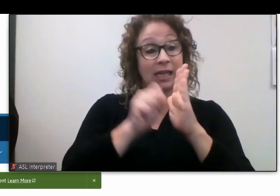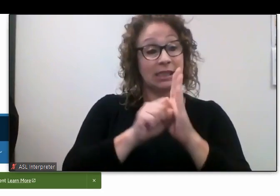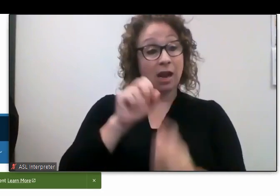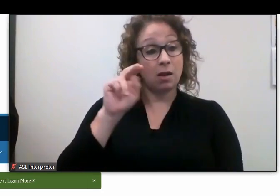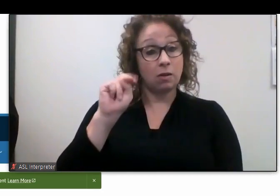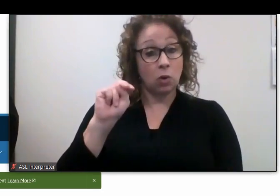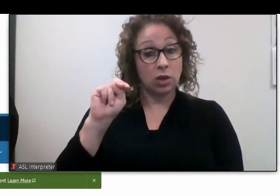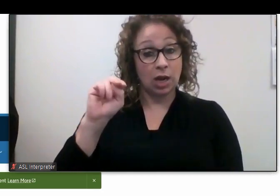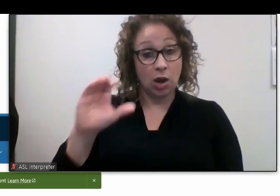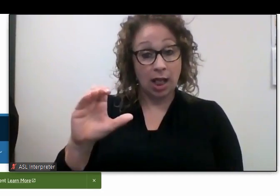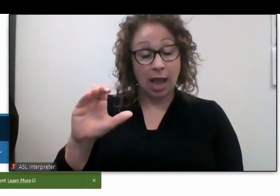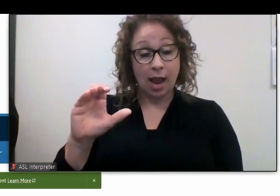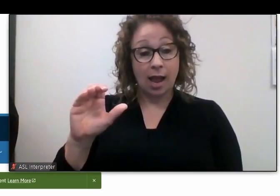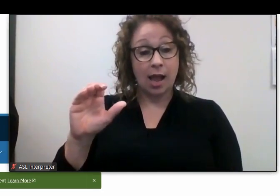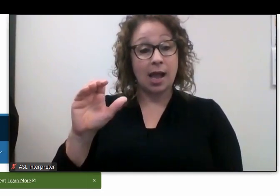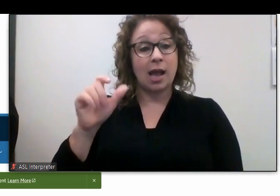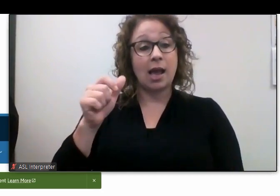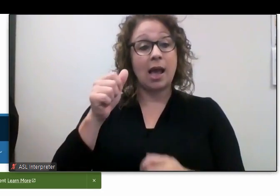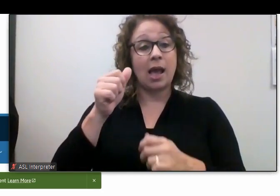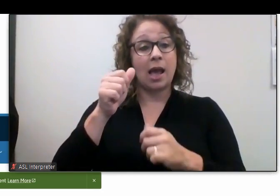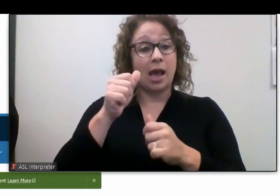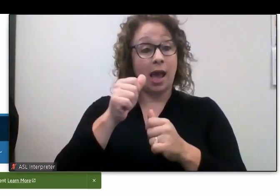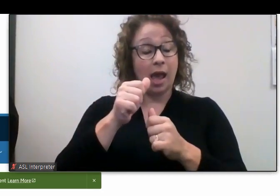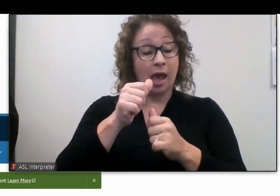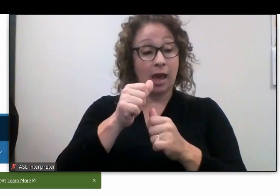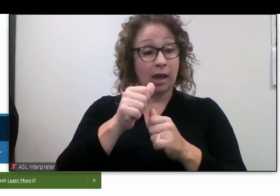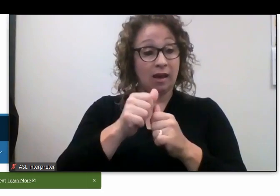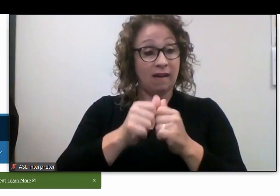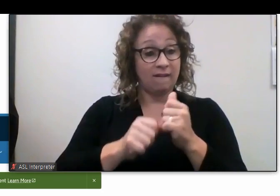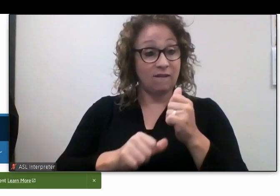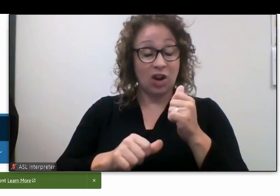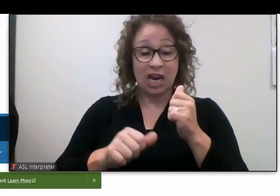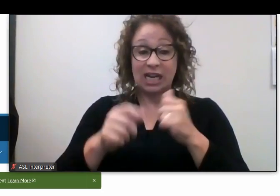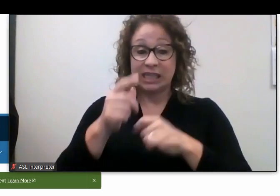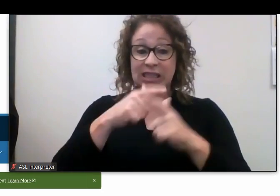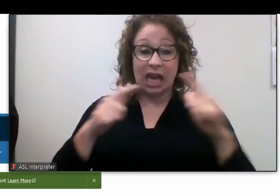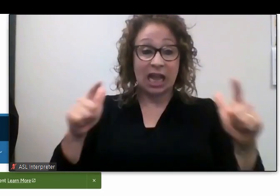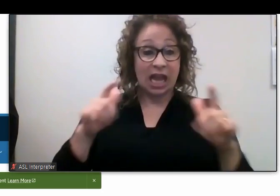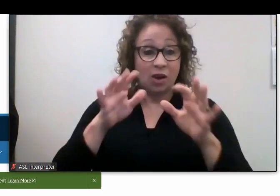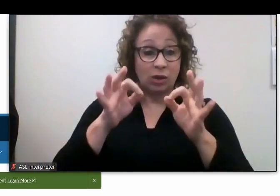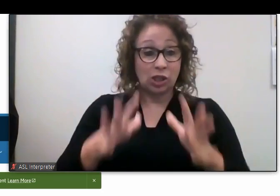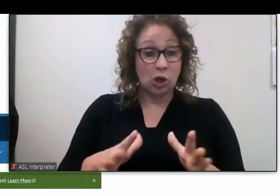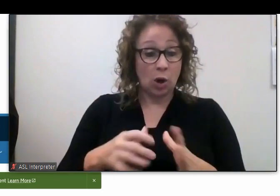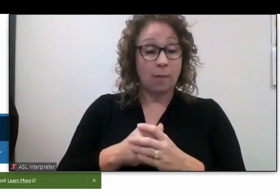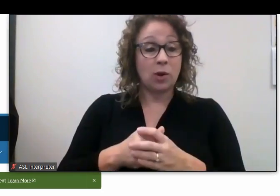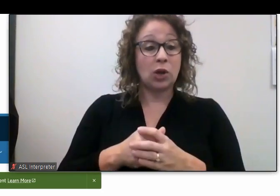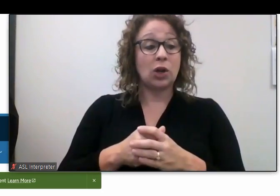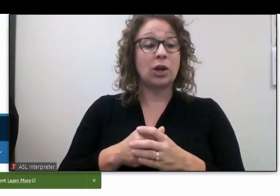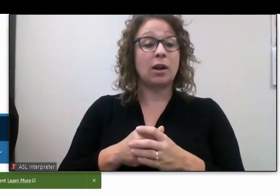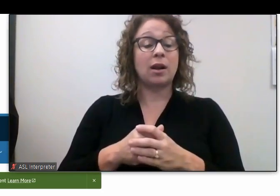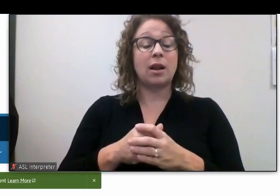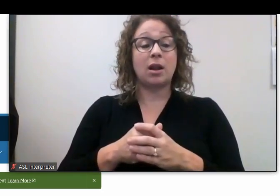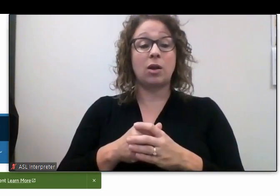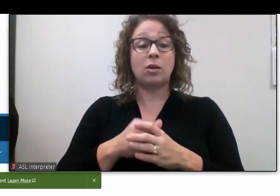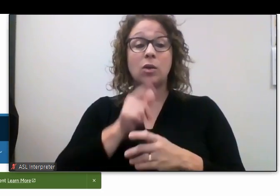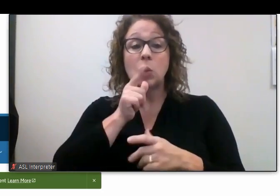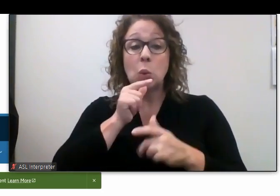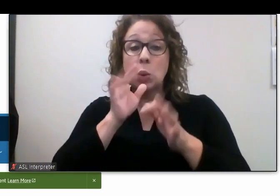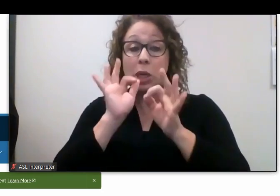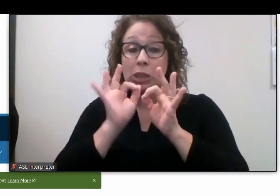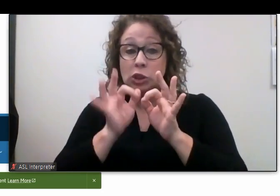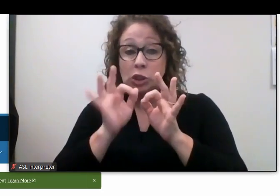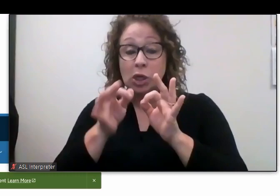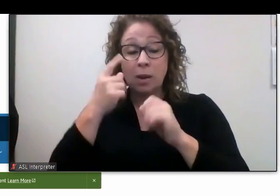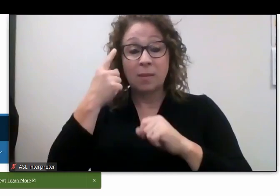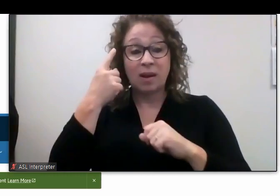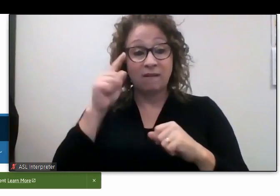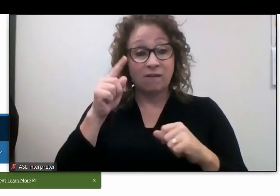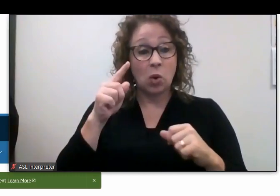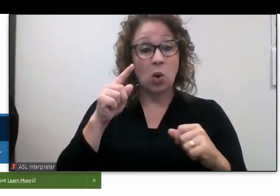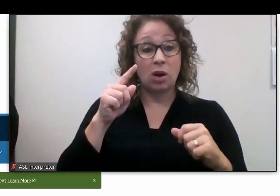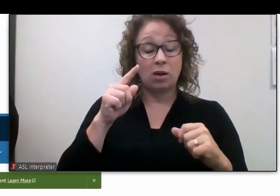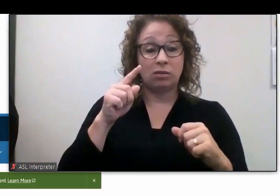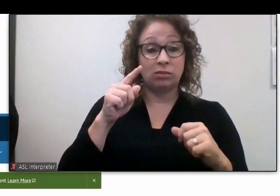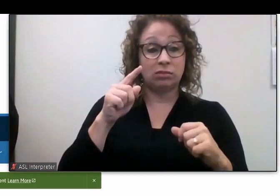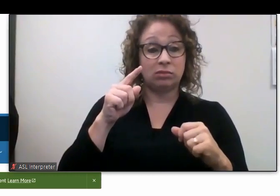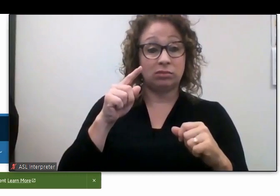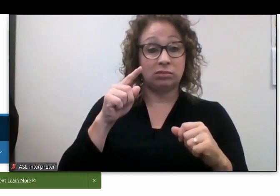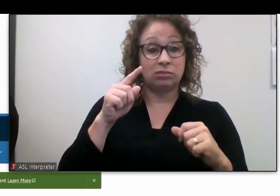every sign language interpreter who interprets for pay must be licensed